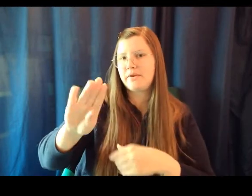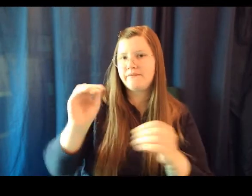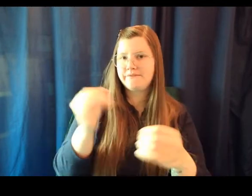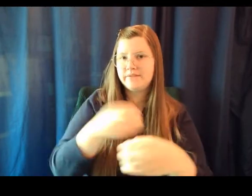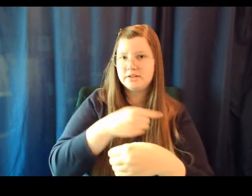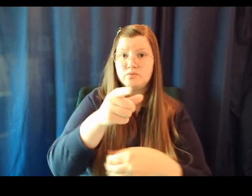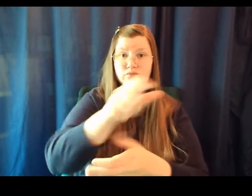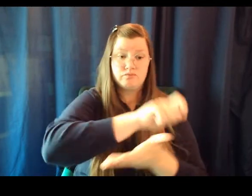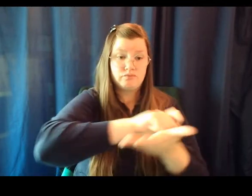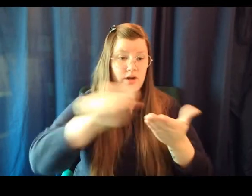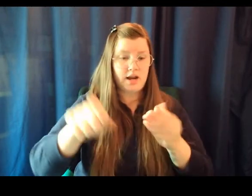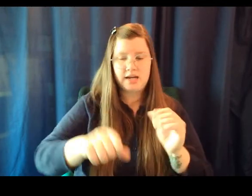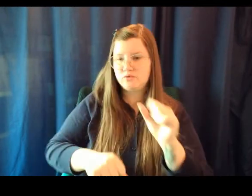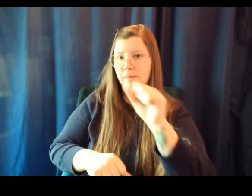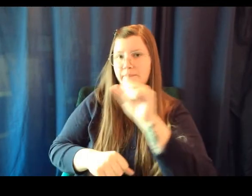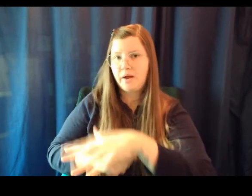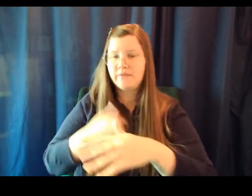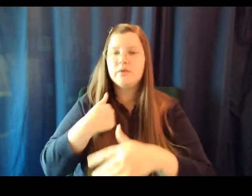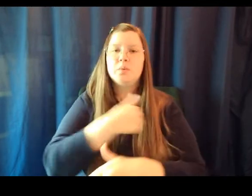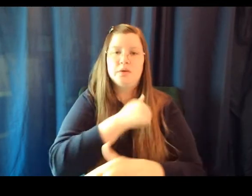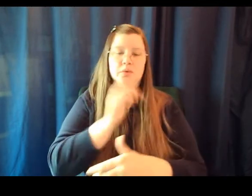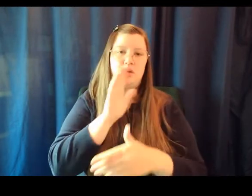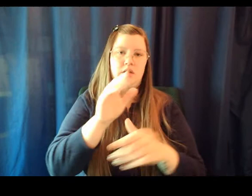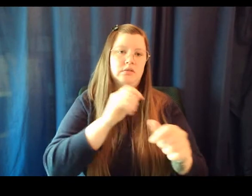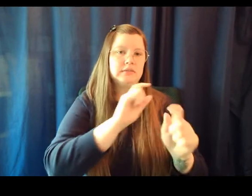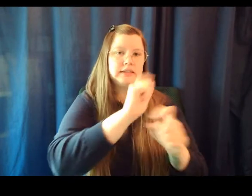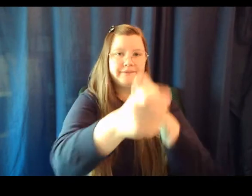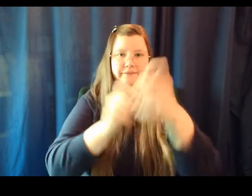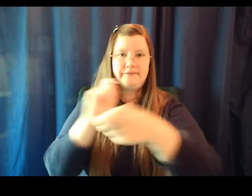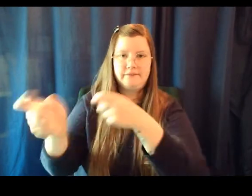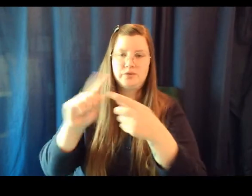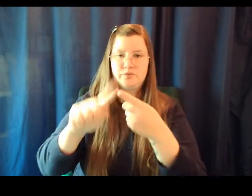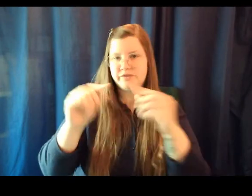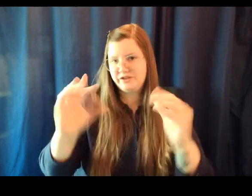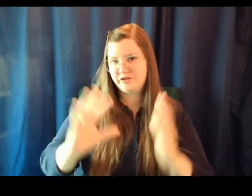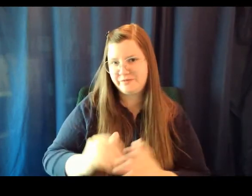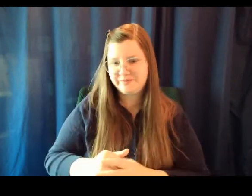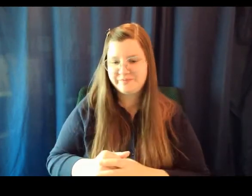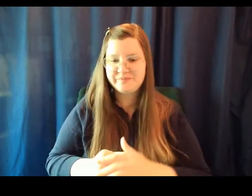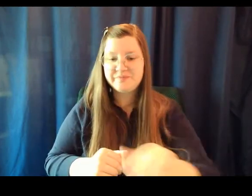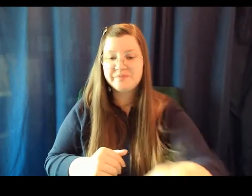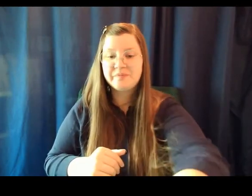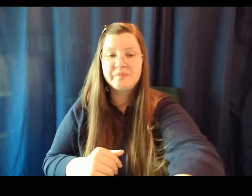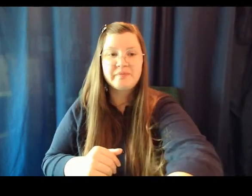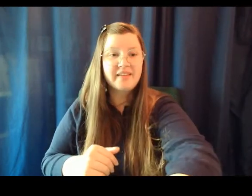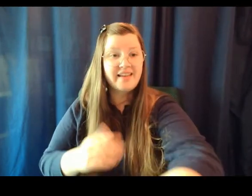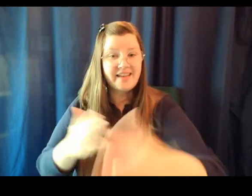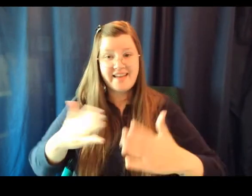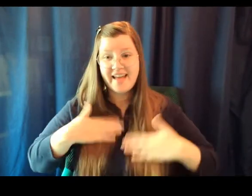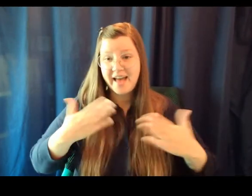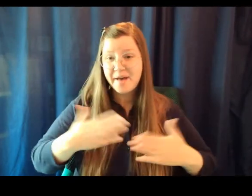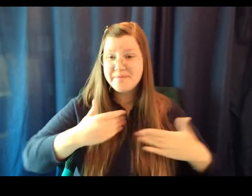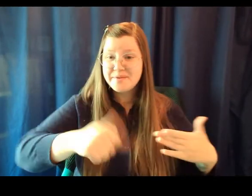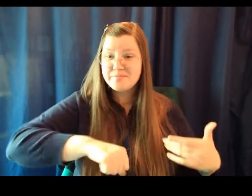delivering them to the teachers. Happy Pride Month Y'all!!! Thanks for being You!